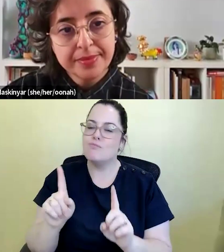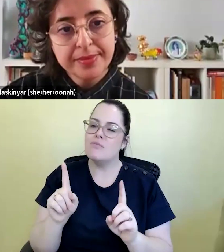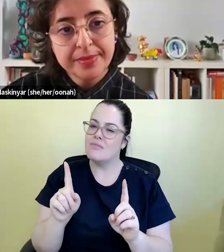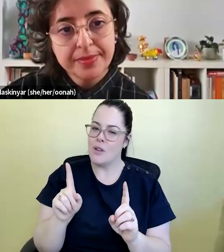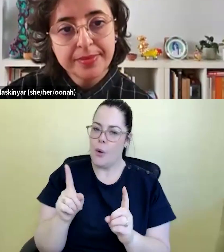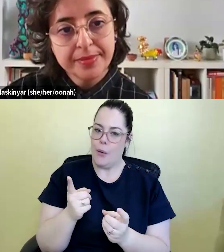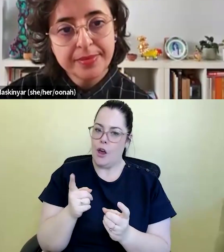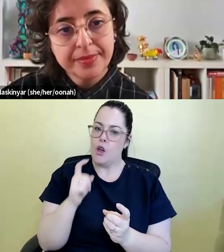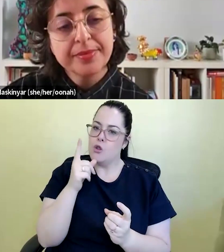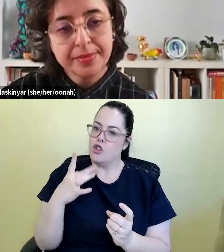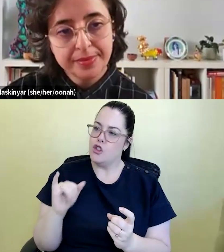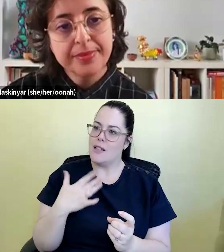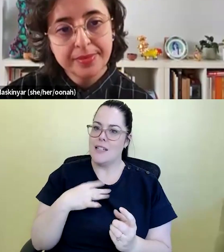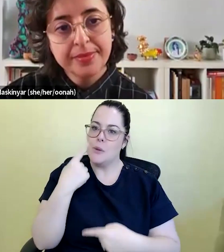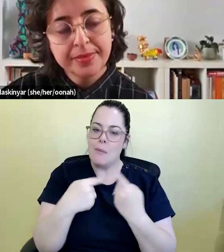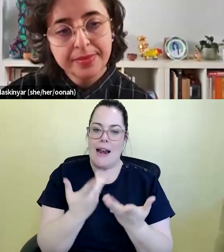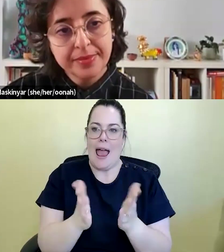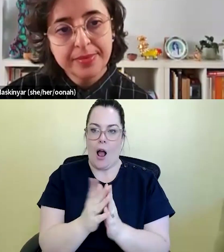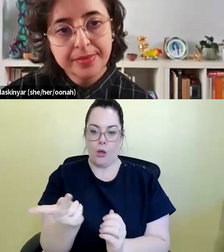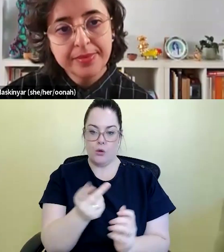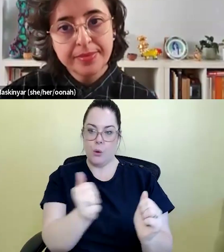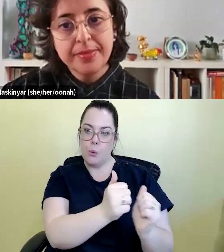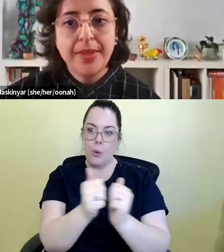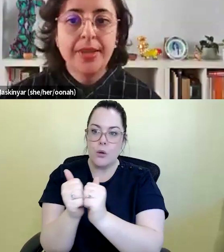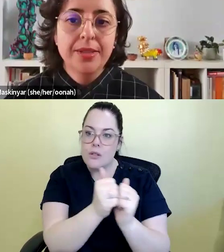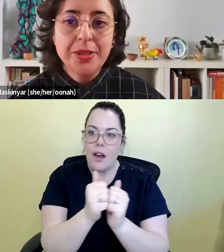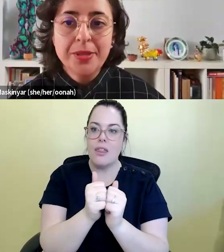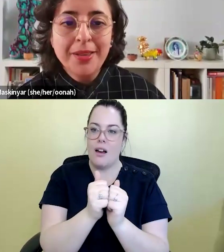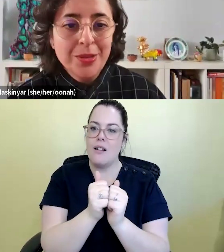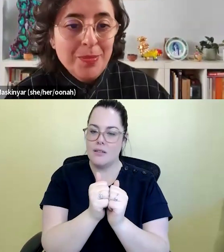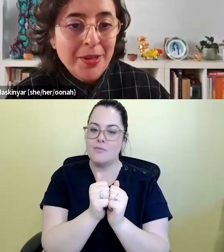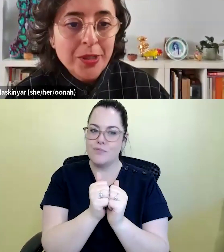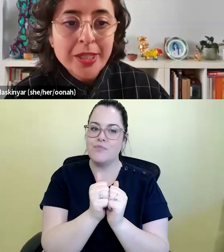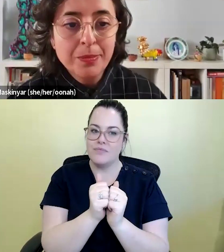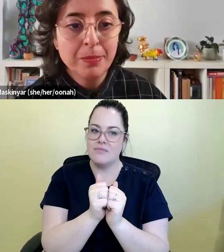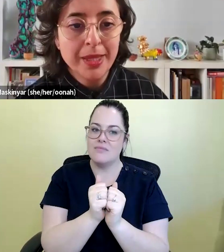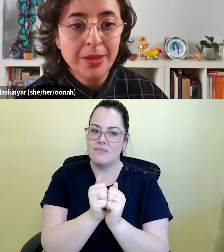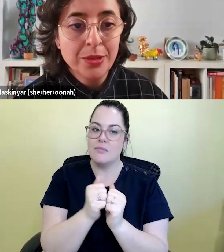how you will work together and why. >> So it is about those boundaries within